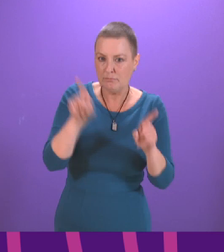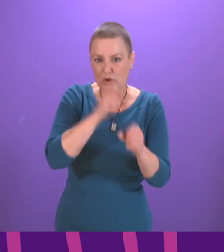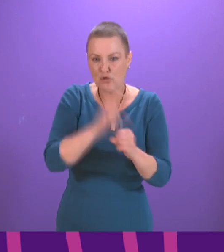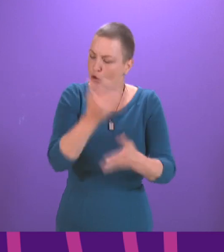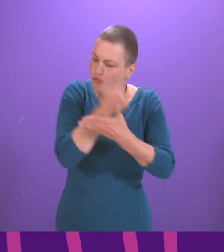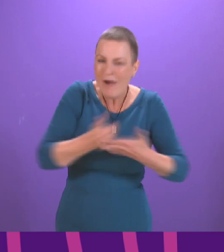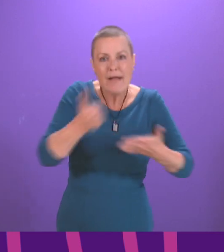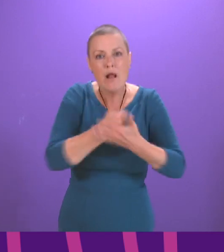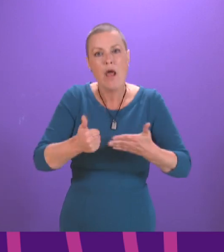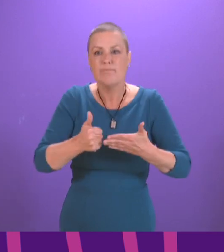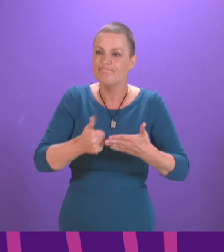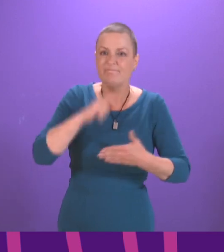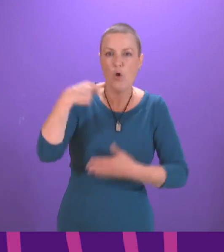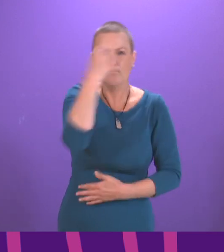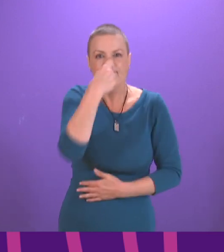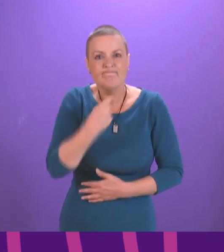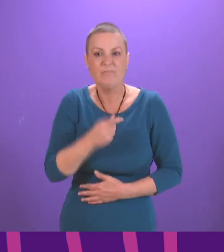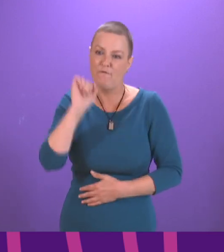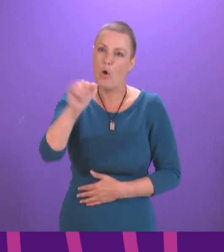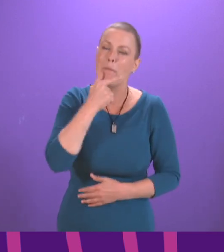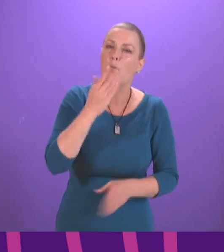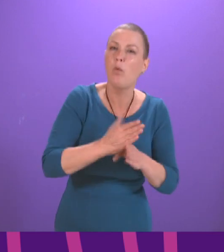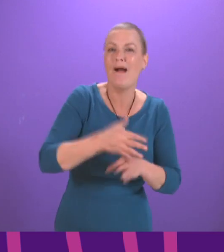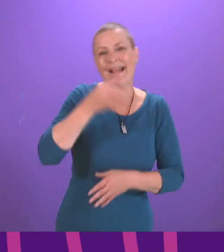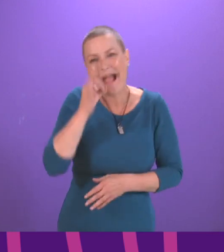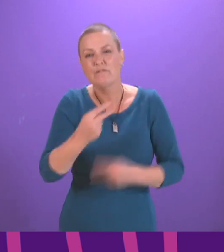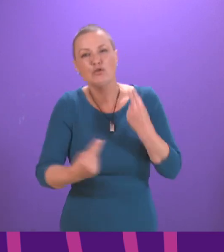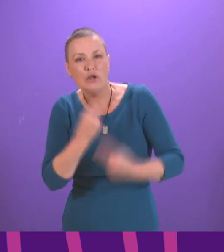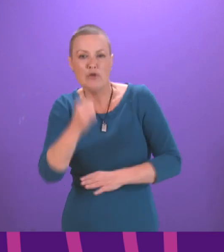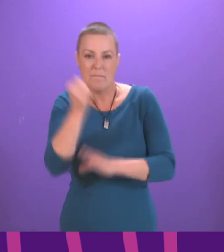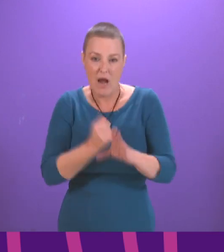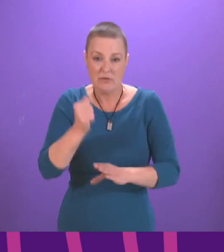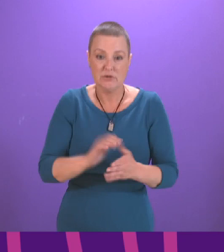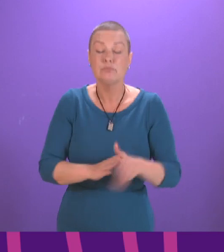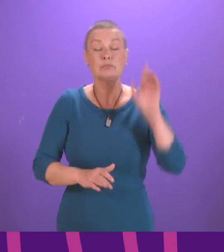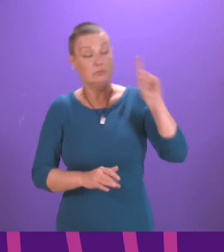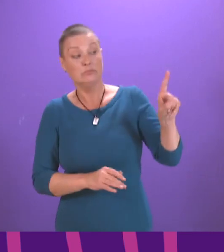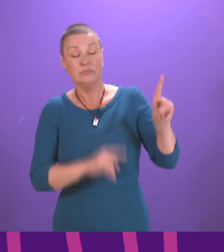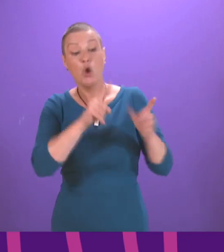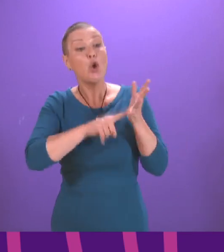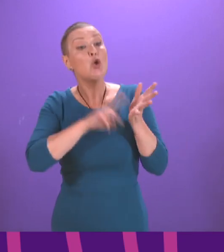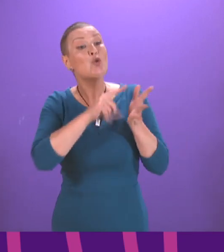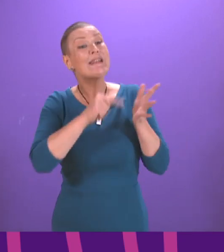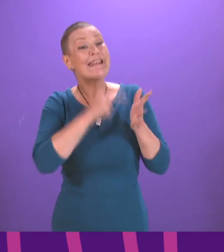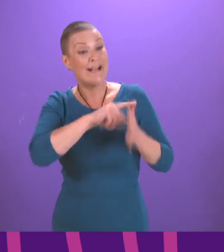routine testing for hospitality workers? The First Minister: We will consider the Unite proposals carefully.